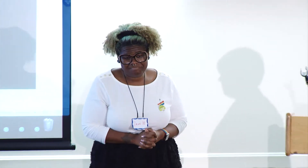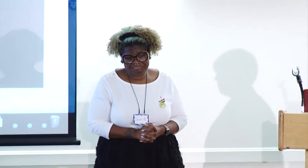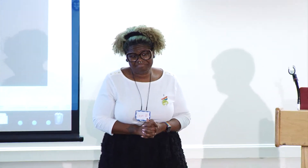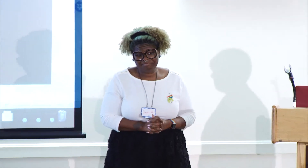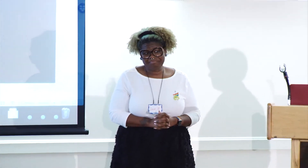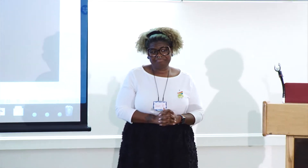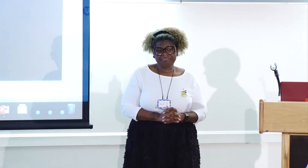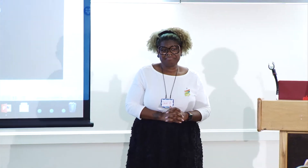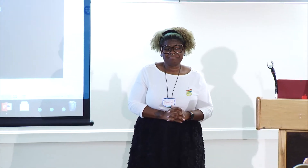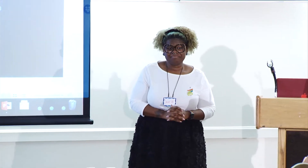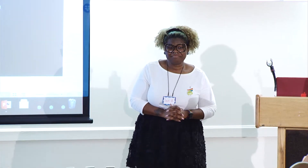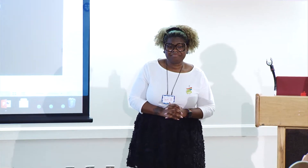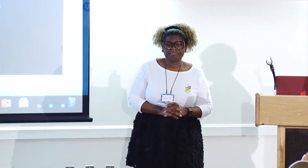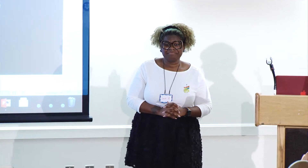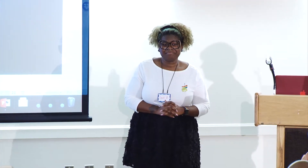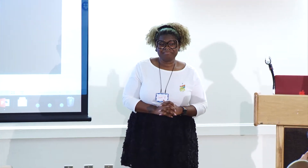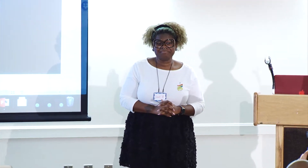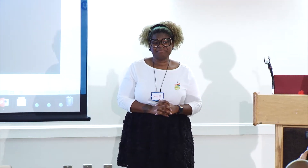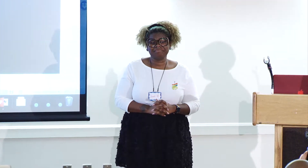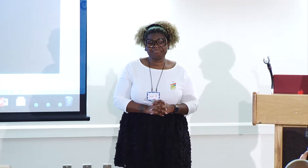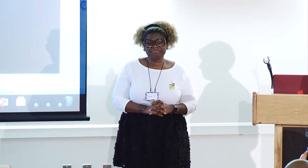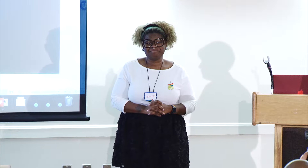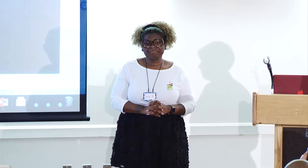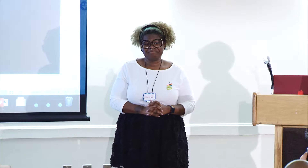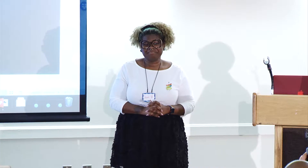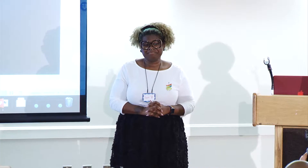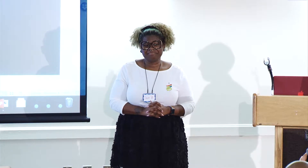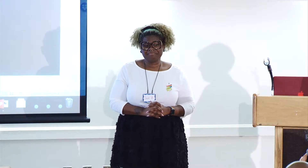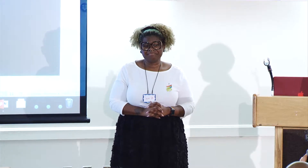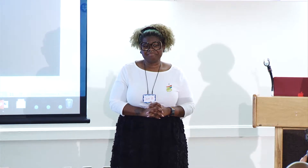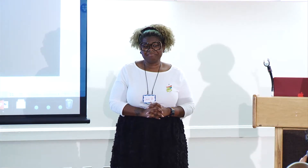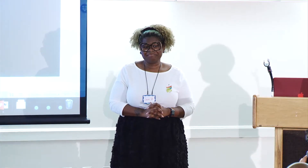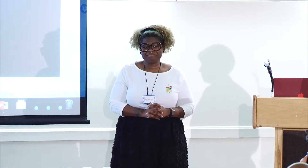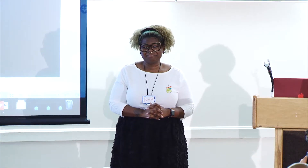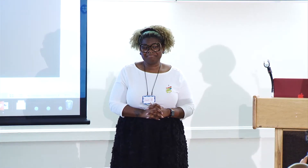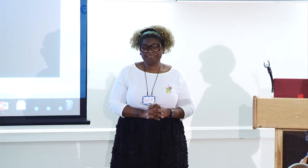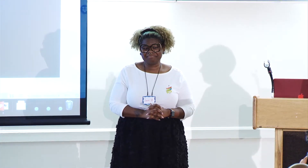We don't need to provide you one, despite the fact that I argued the ADA.